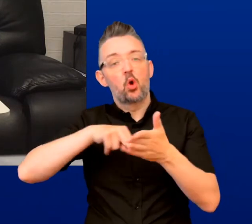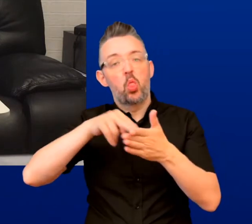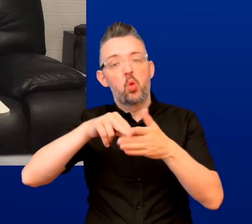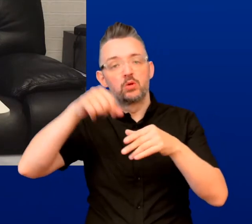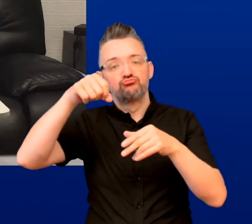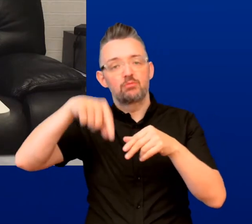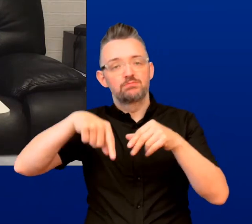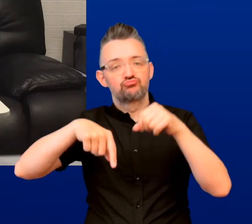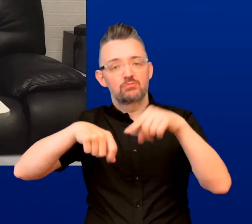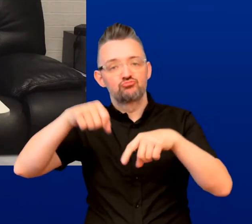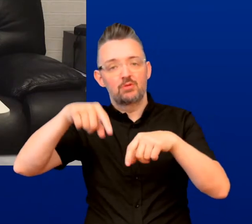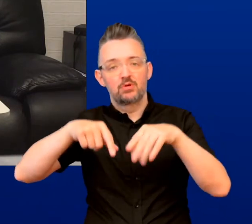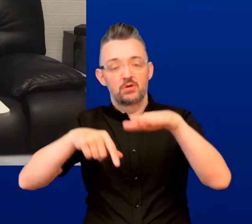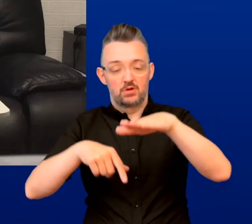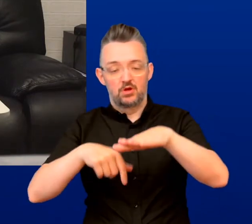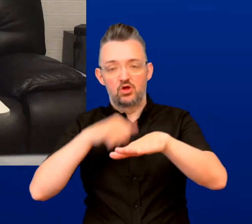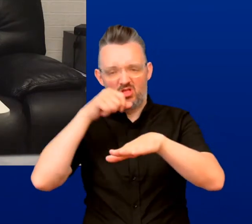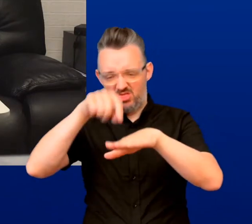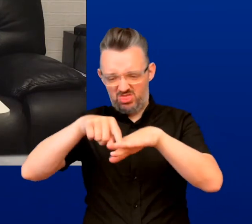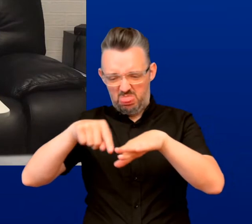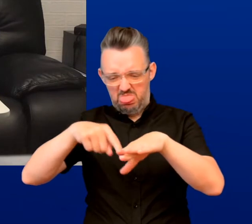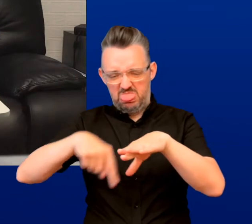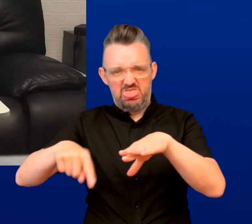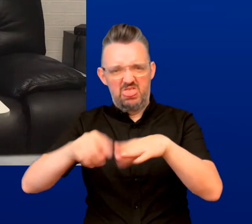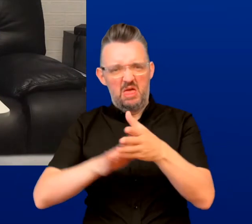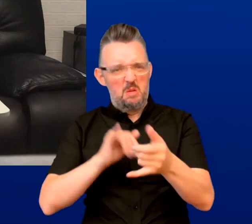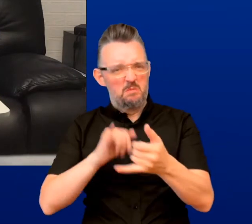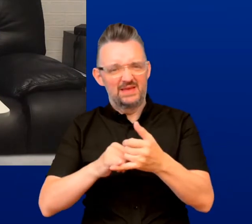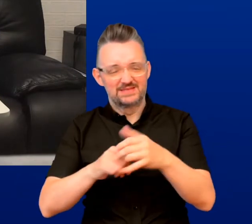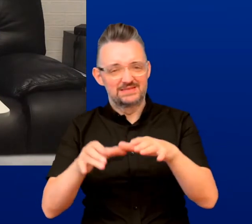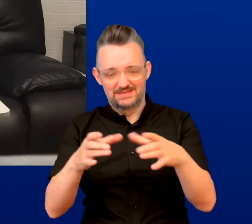it all just doesn't drip into a big puddly mess and you can't move the bowl